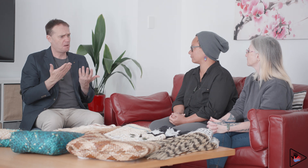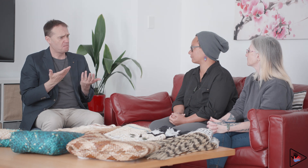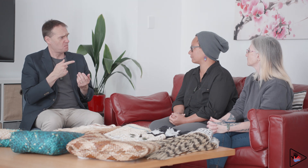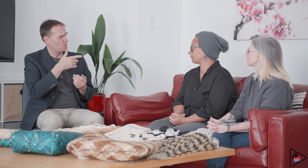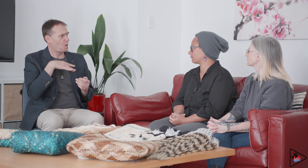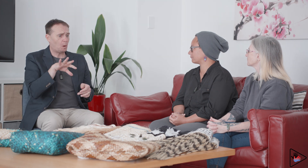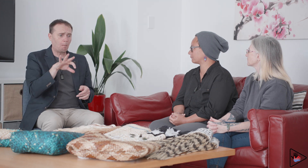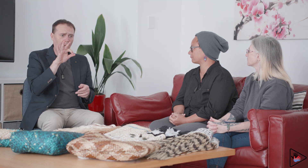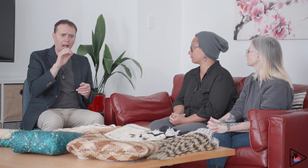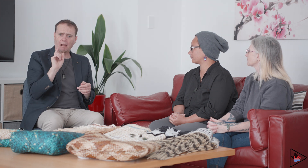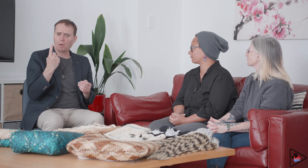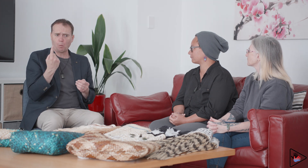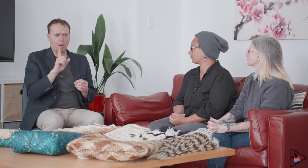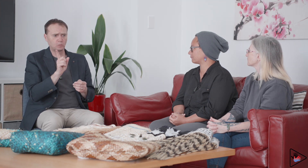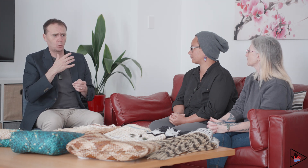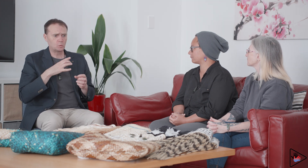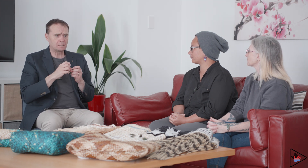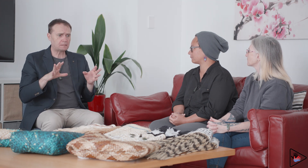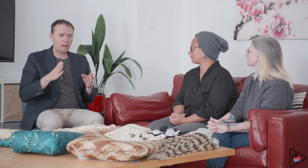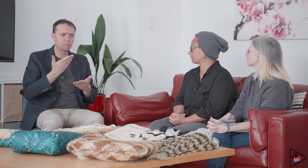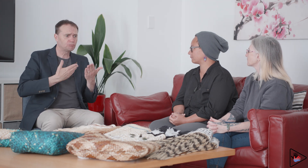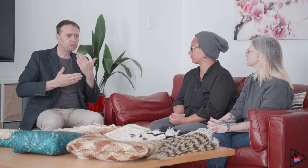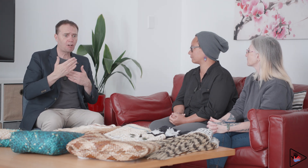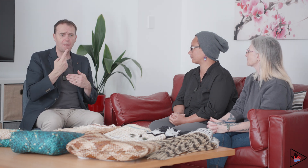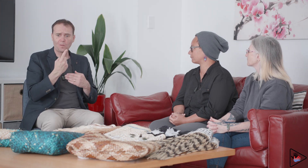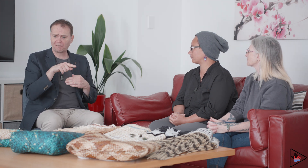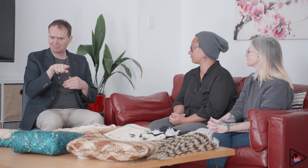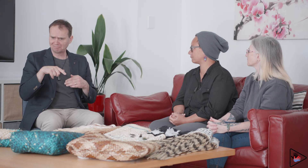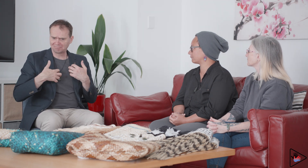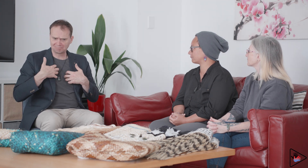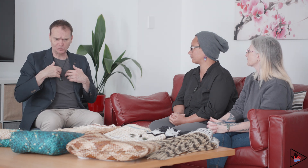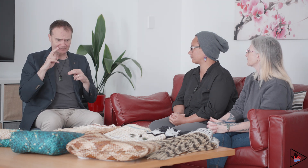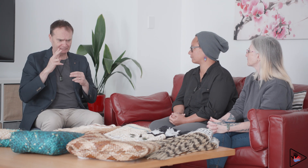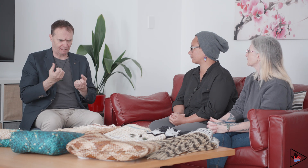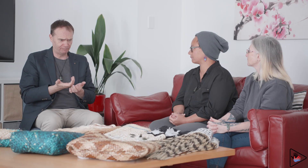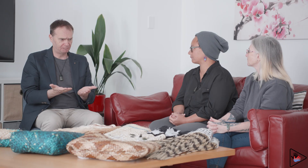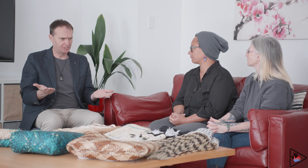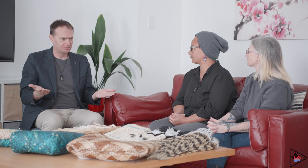So perhaps you could choose one thing, one item here on the table that you'd like to discuss.